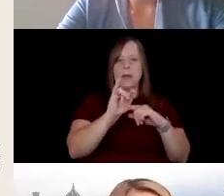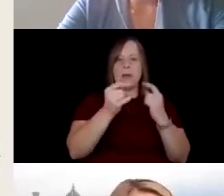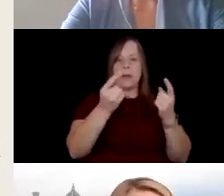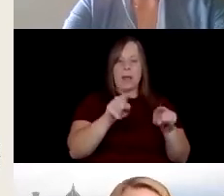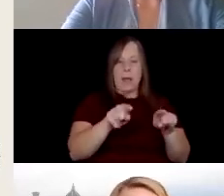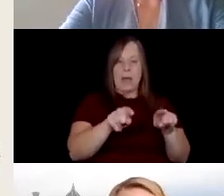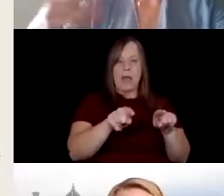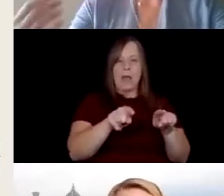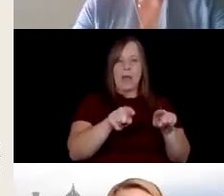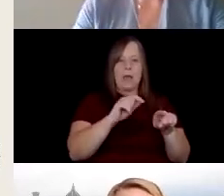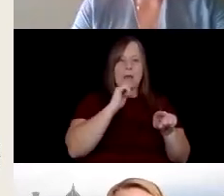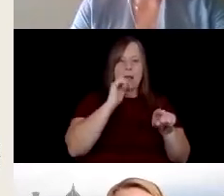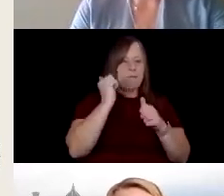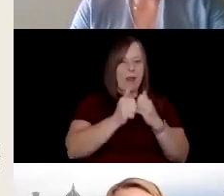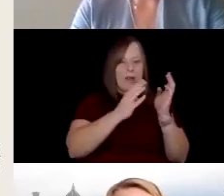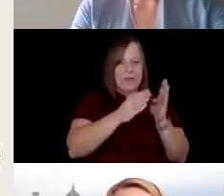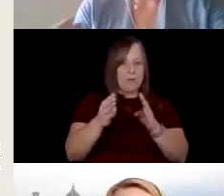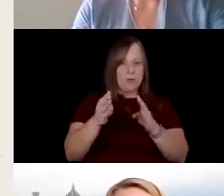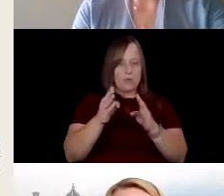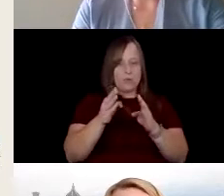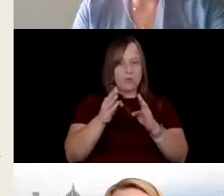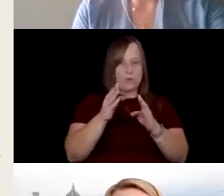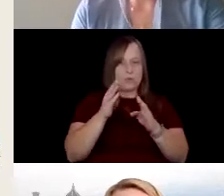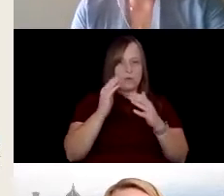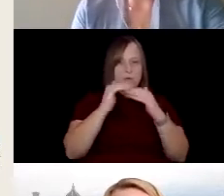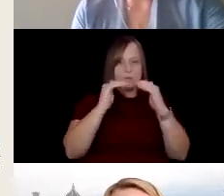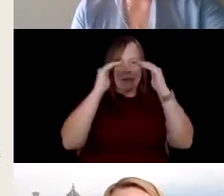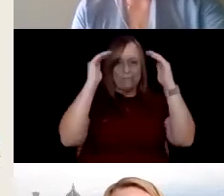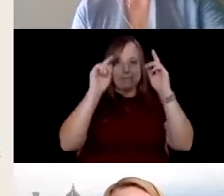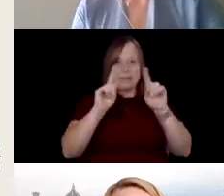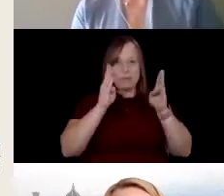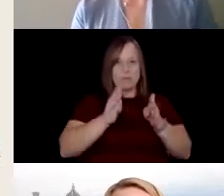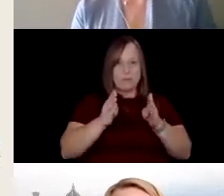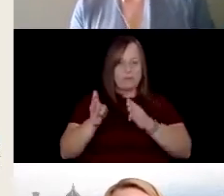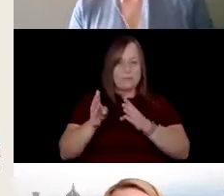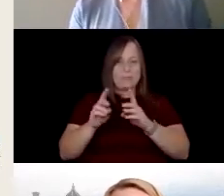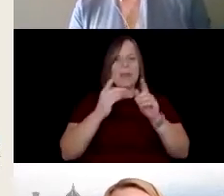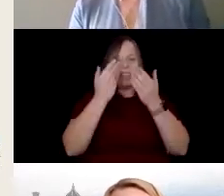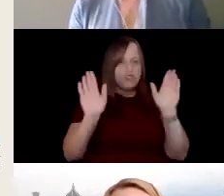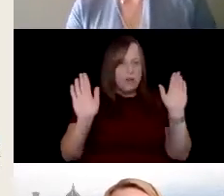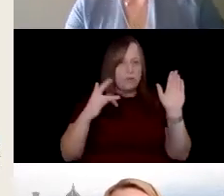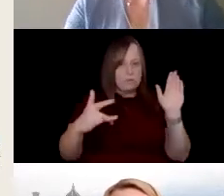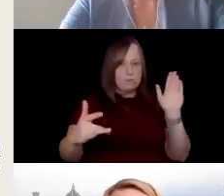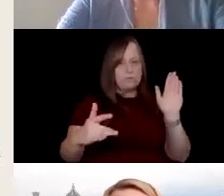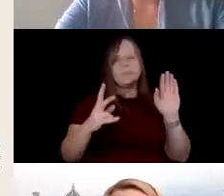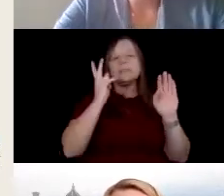and this is not for every individual with a TBI 'cause every brain works differently, every person is different, but in general, what you would see is an increase